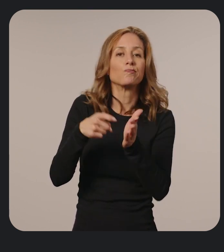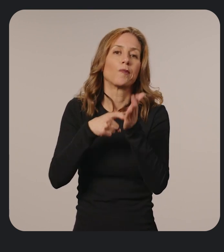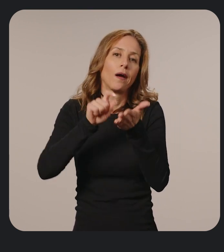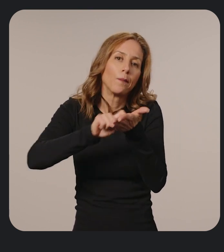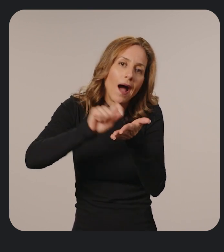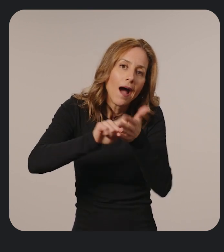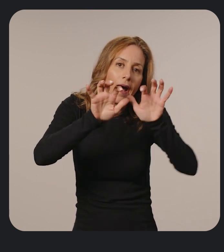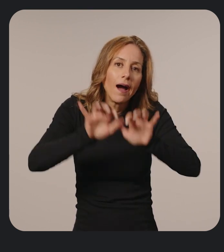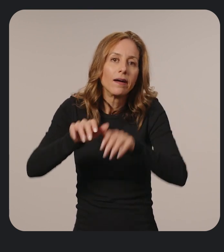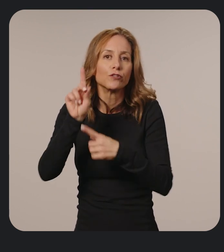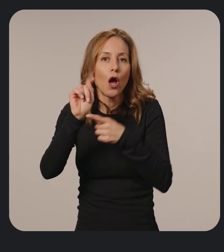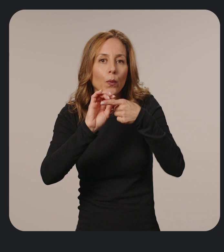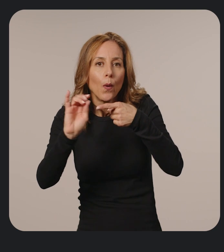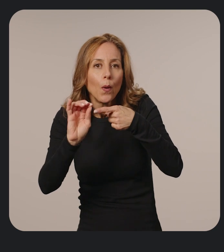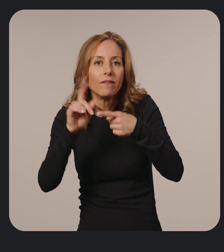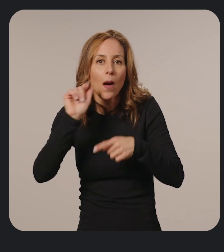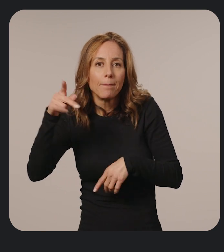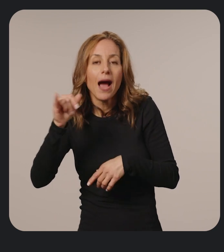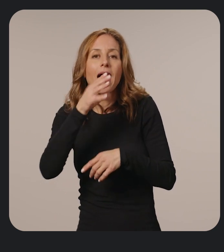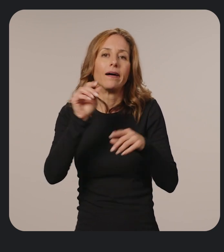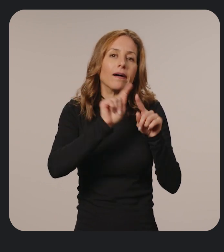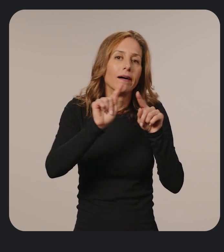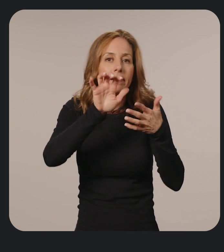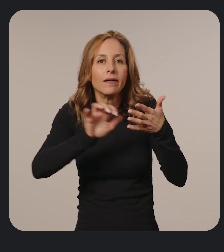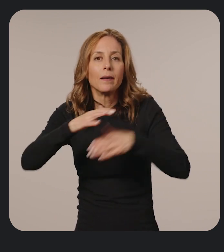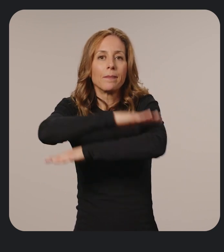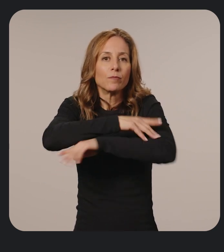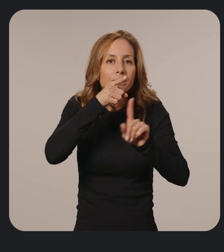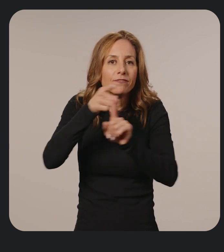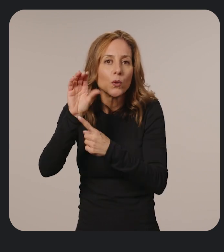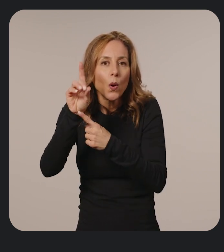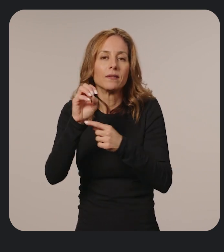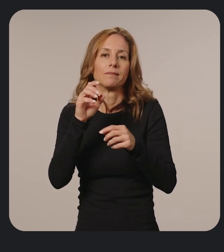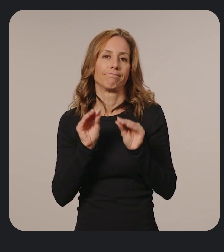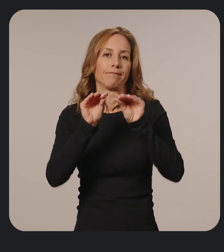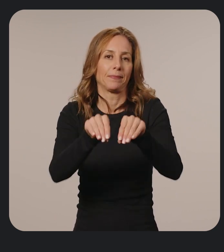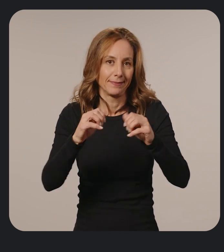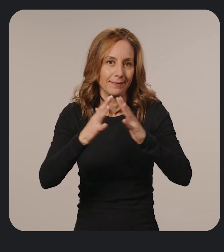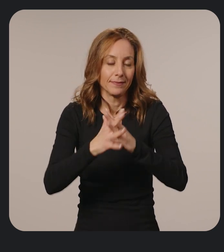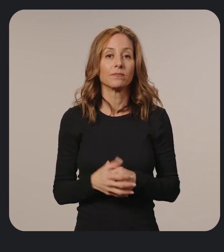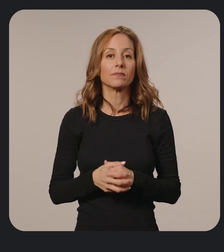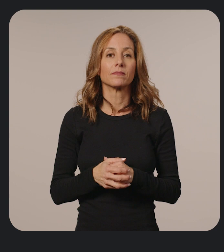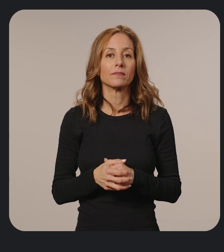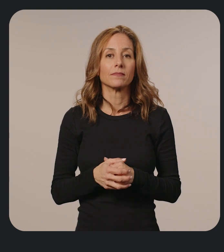accessed by building plugins, which require writing both Dart code for the API and a bunch of platform-specific code